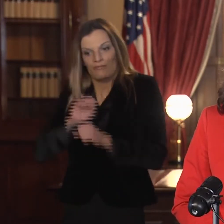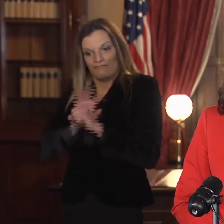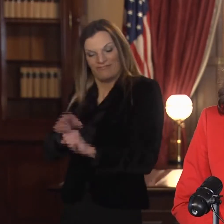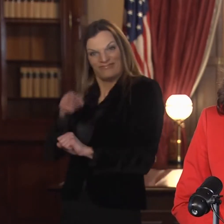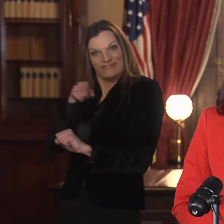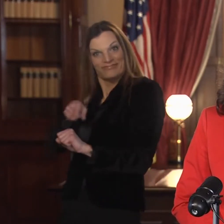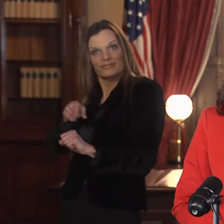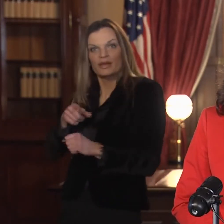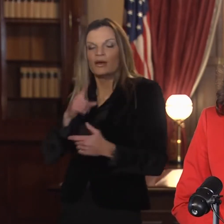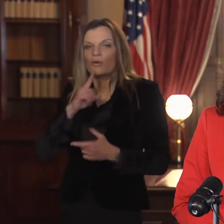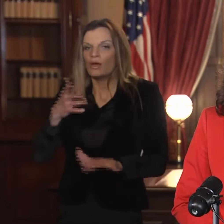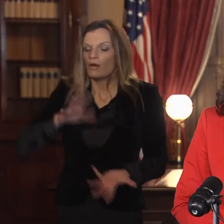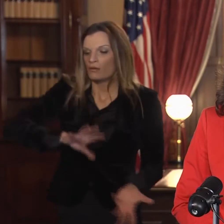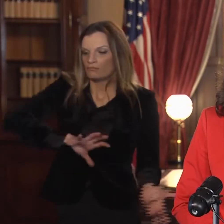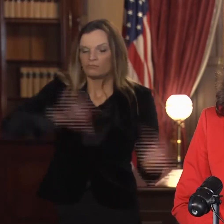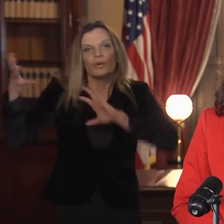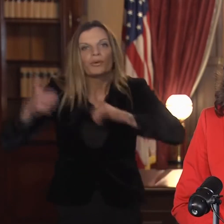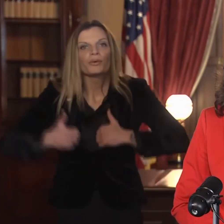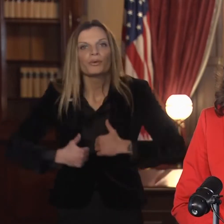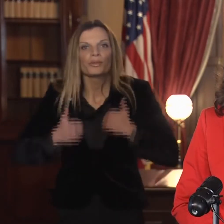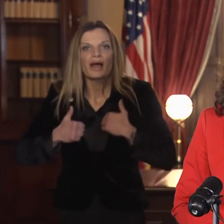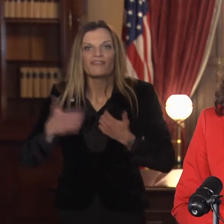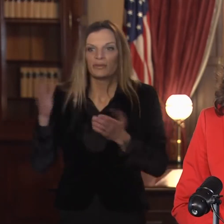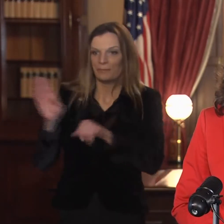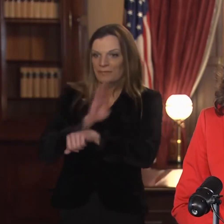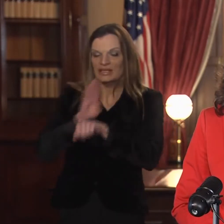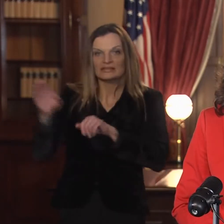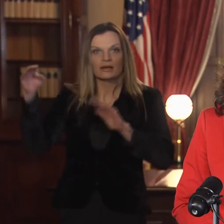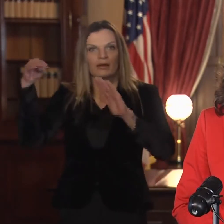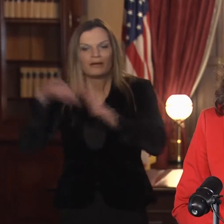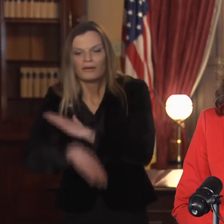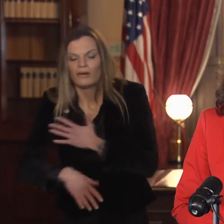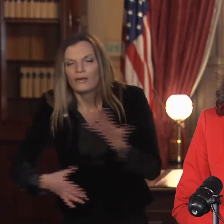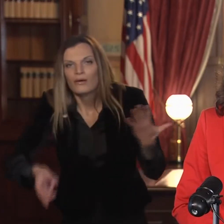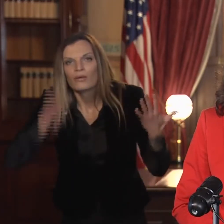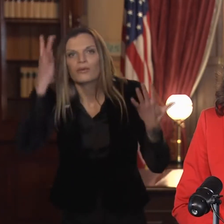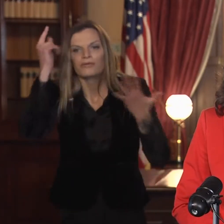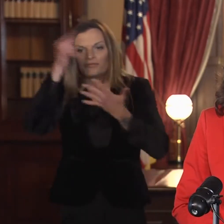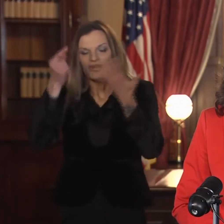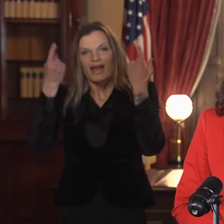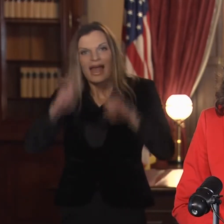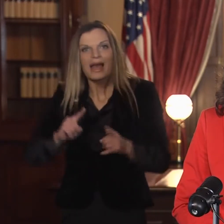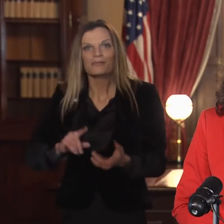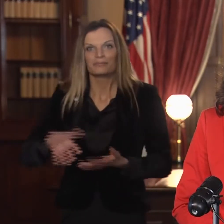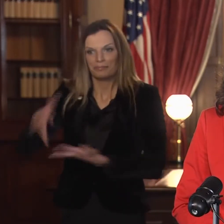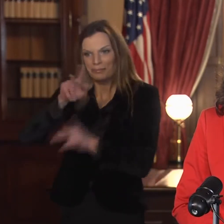WE KNOW THIS VIRUS IS HURTING OUR PEOPLE, IT'S HURTING OUR BUSINESSES. THERE ARE PEOPLE OUT THERE WHO